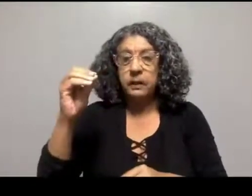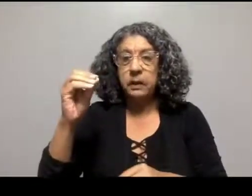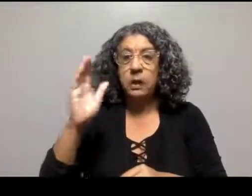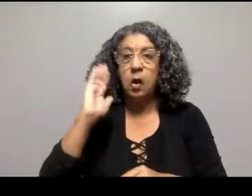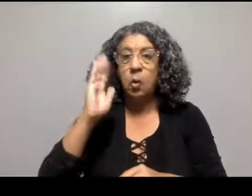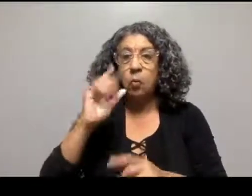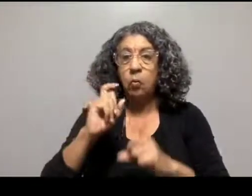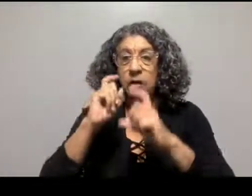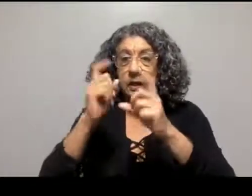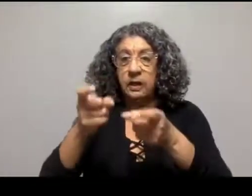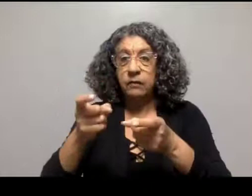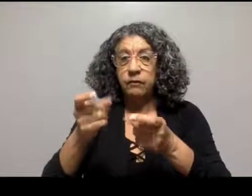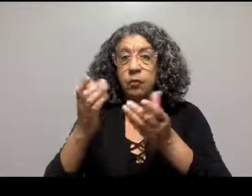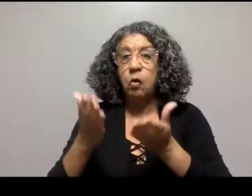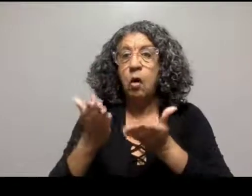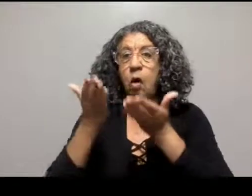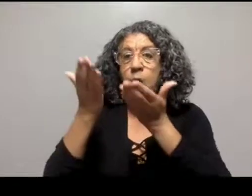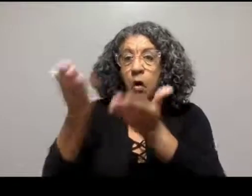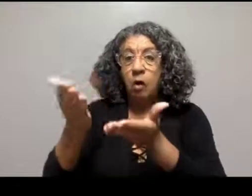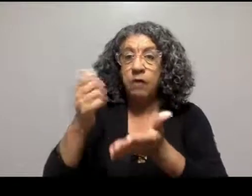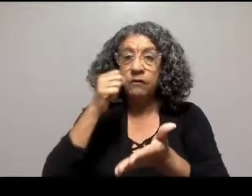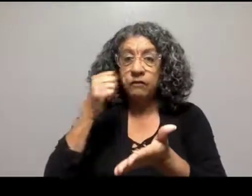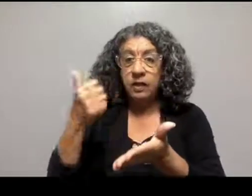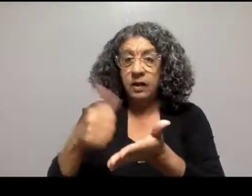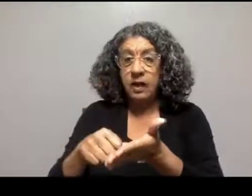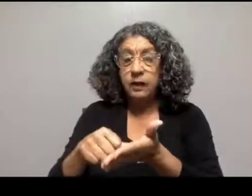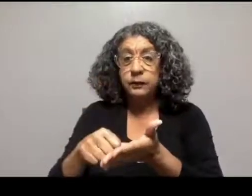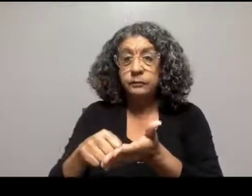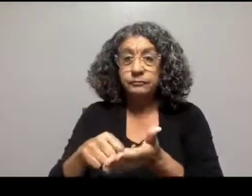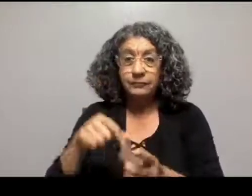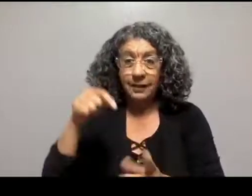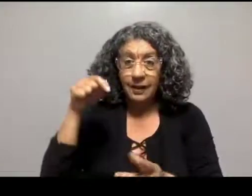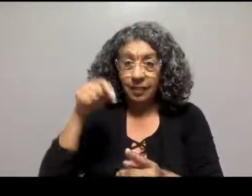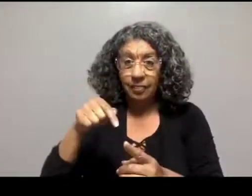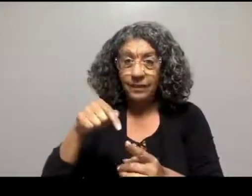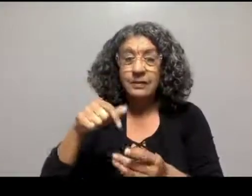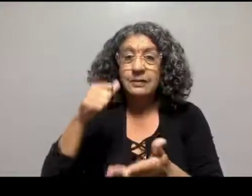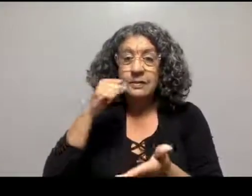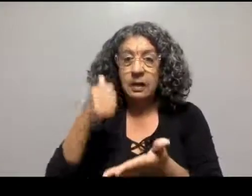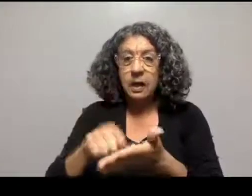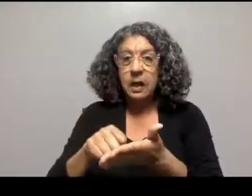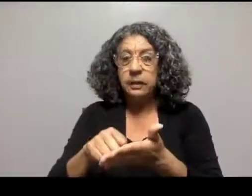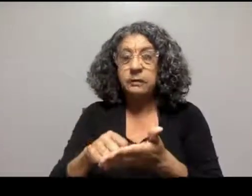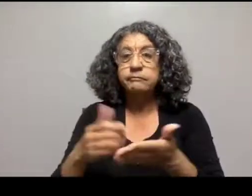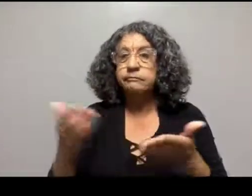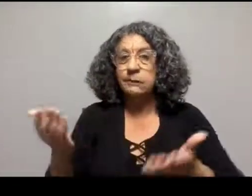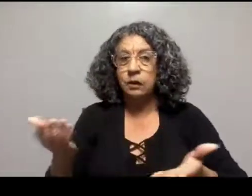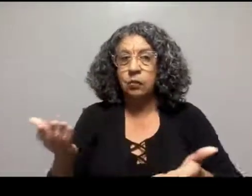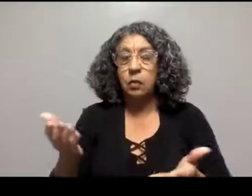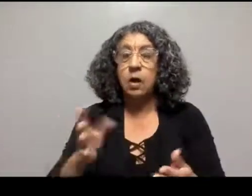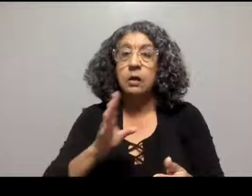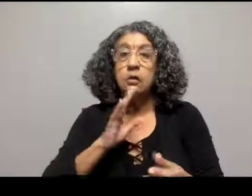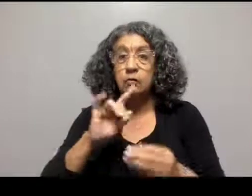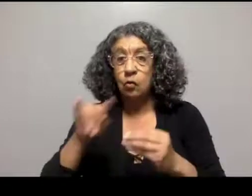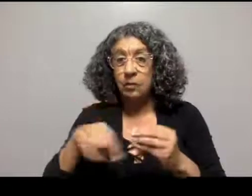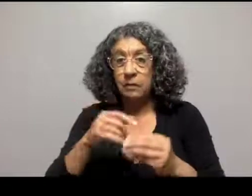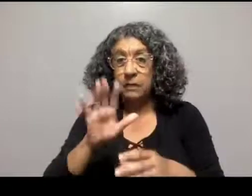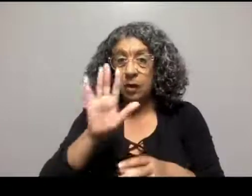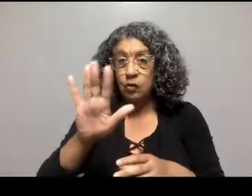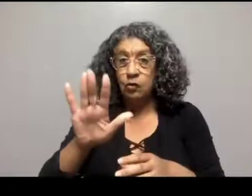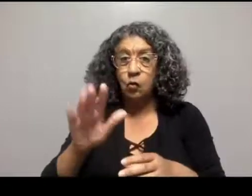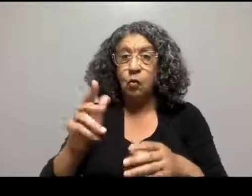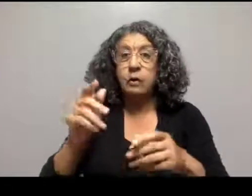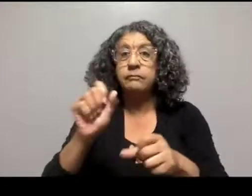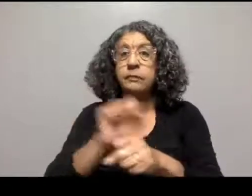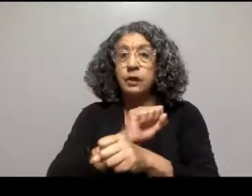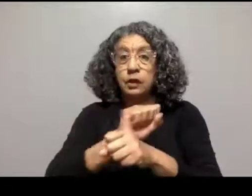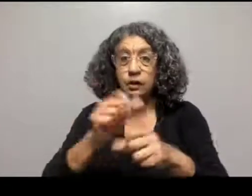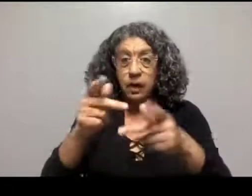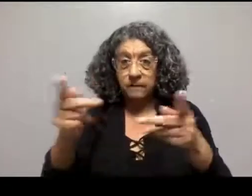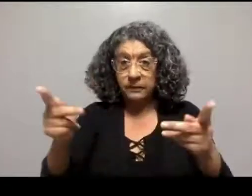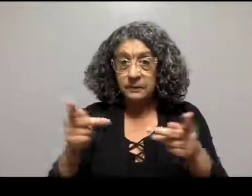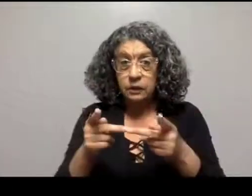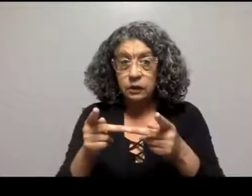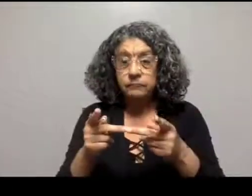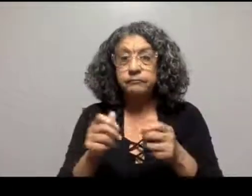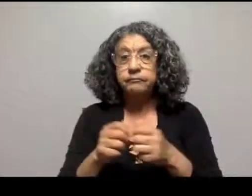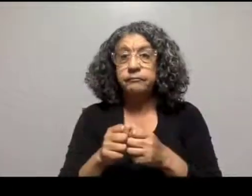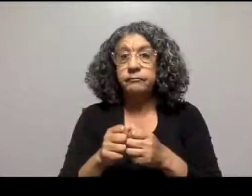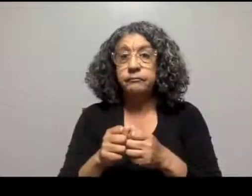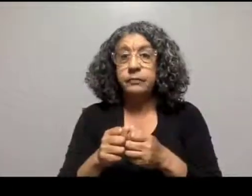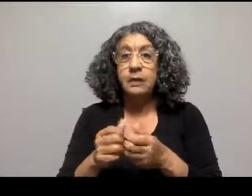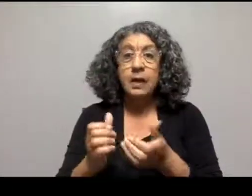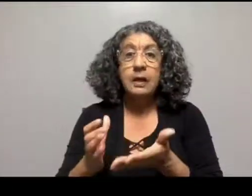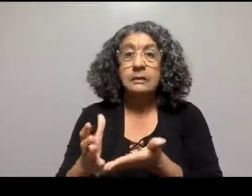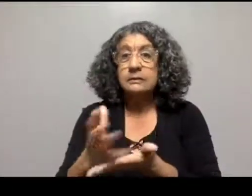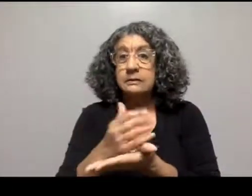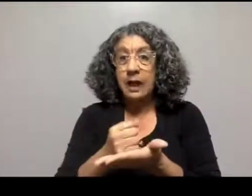a company will give you an offer letter. This letter will have your job position,